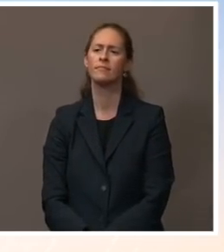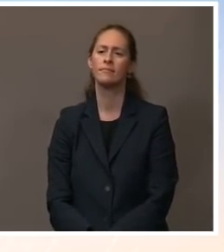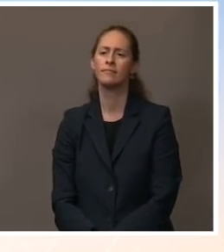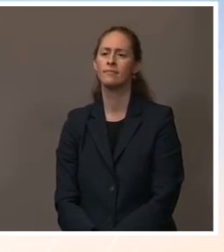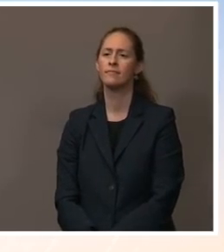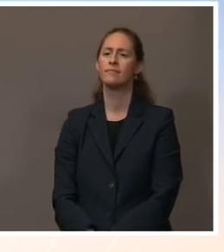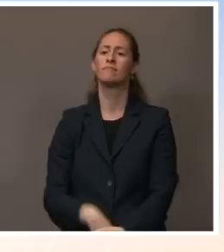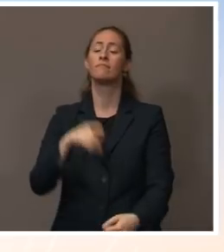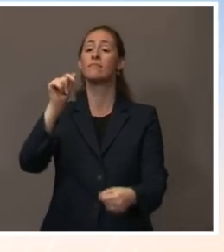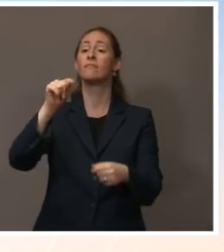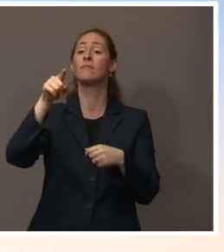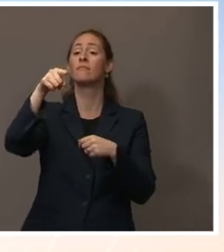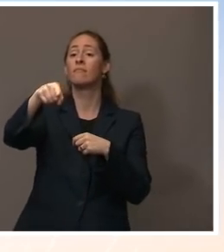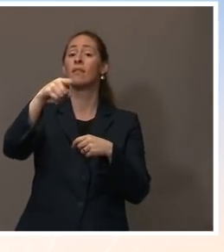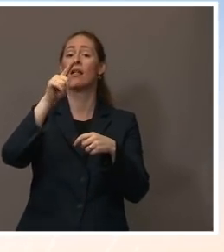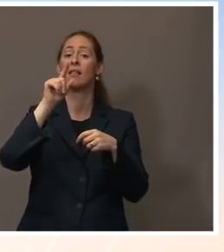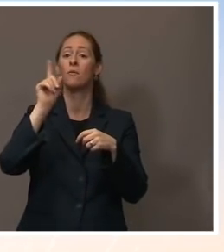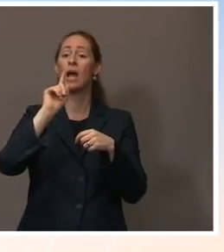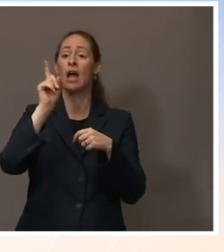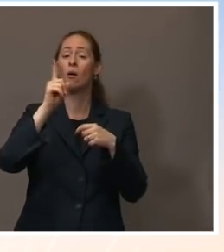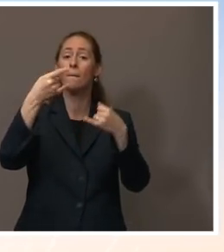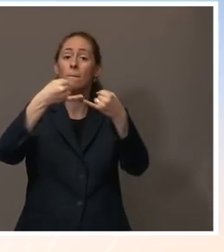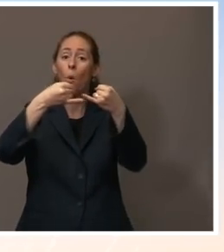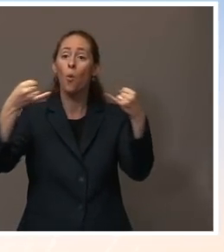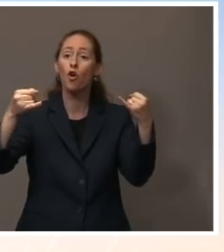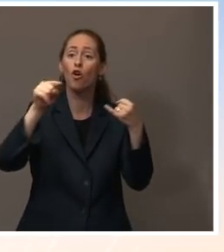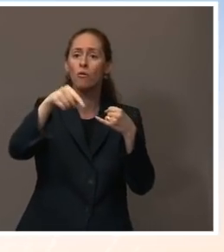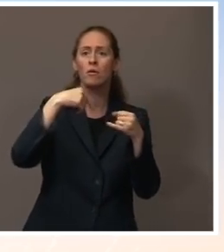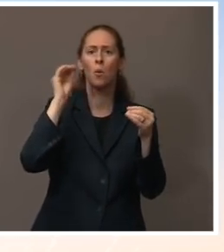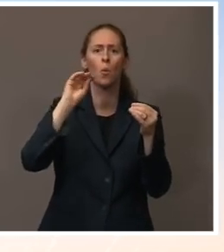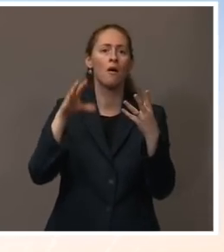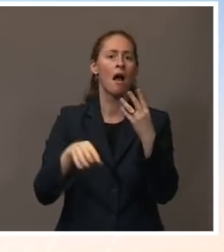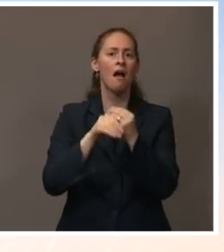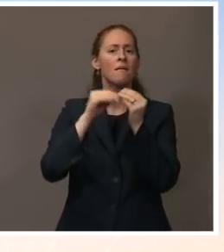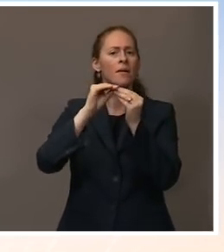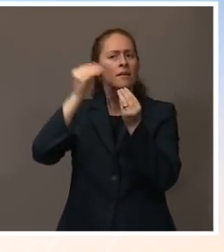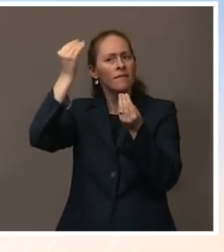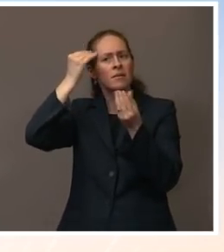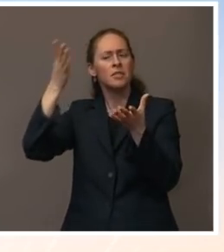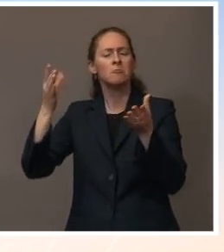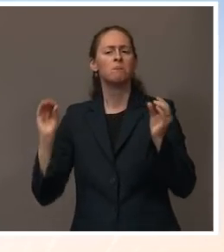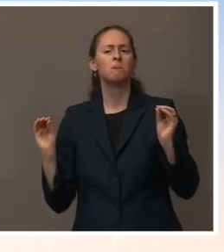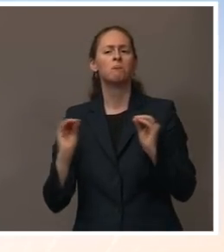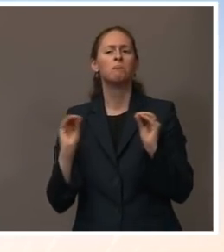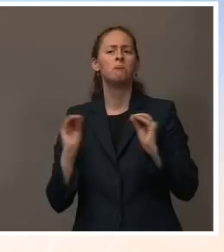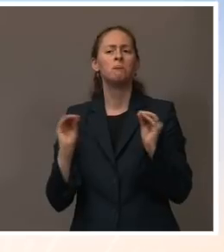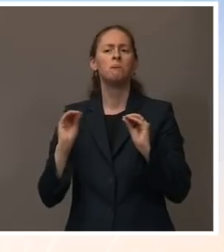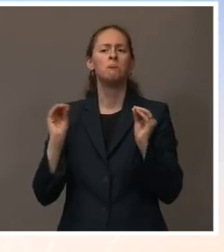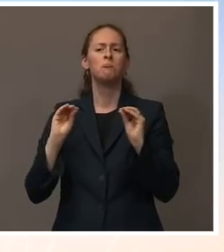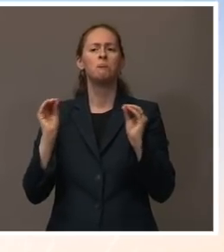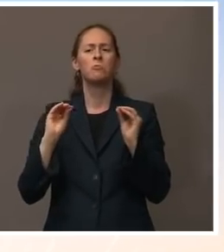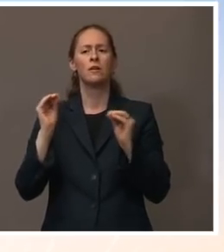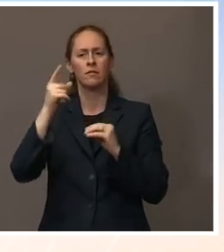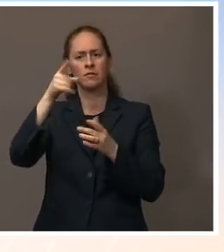with the leadership at the Department of Homeland Security, but I don't have anything to preview on the timeline for that. They've been a key resource. Go ahead.